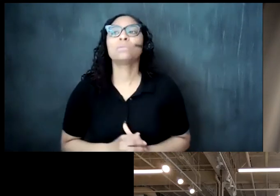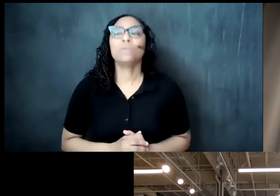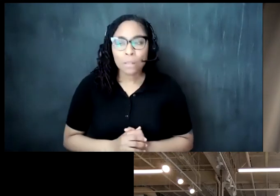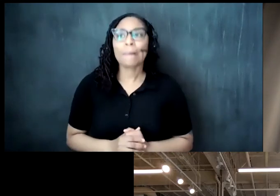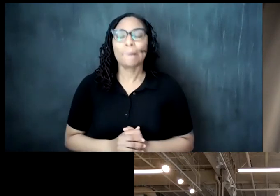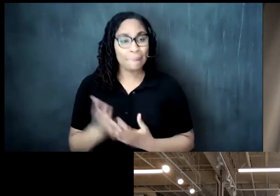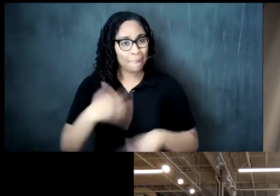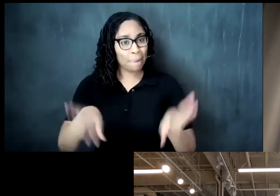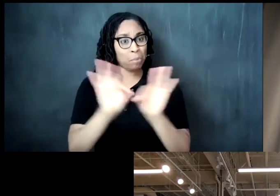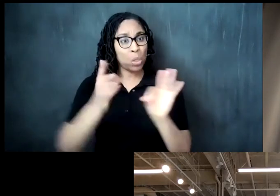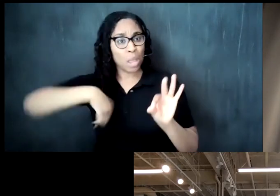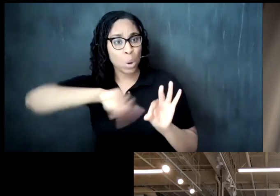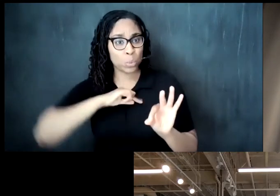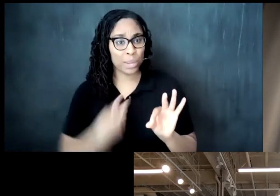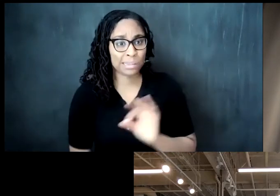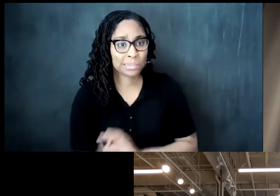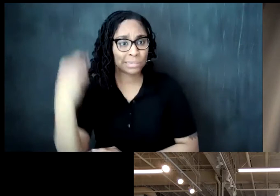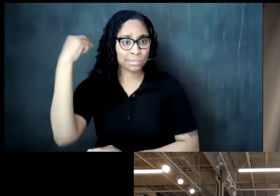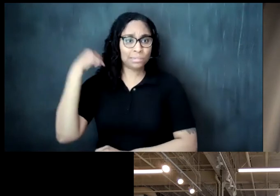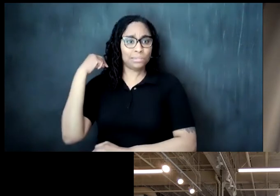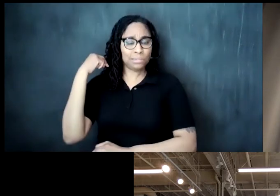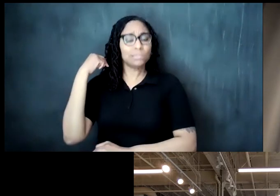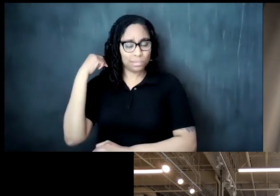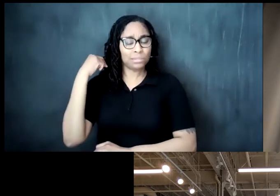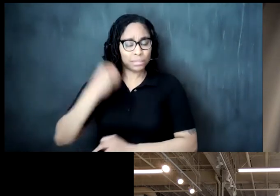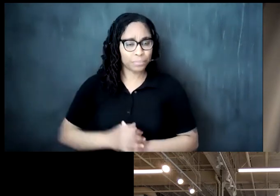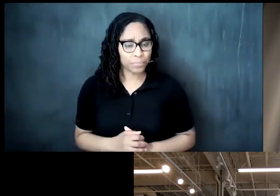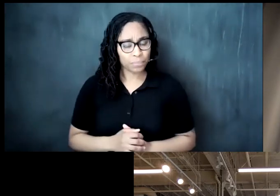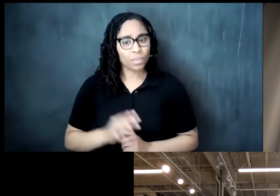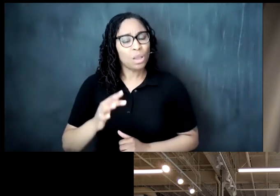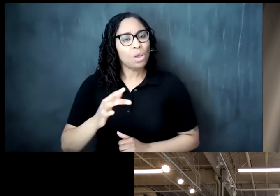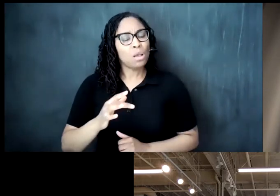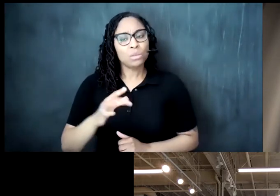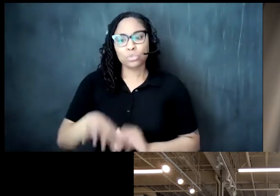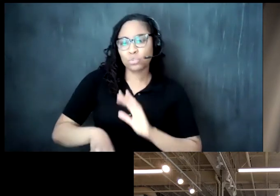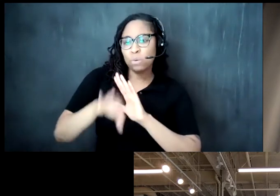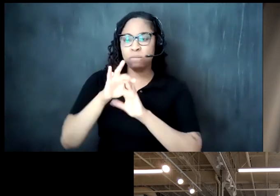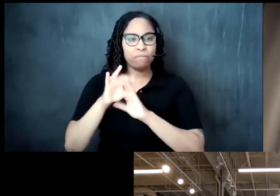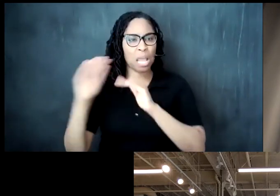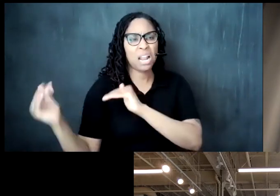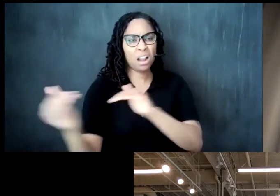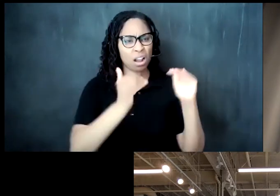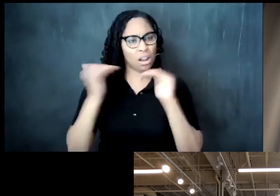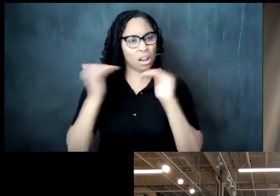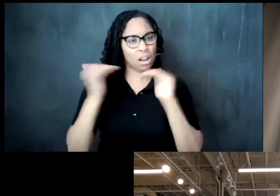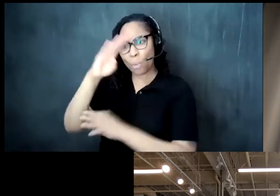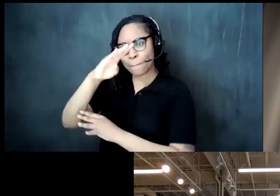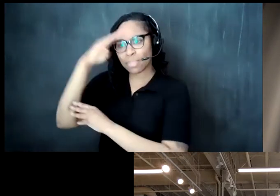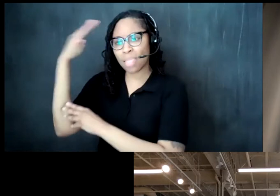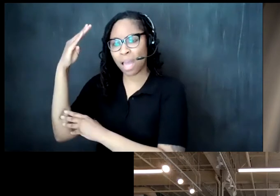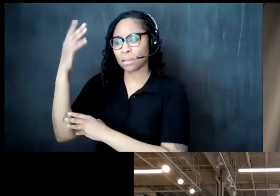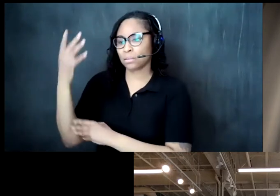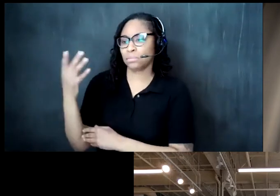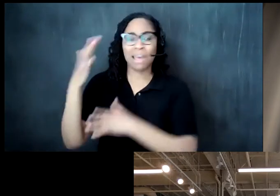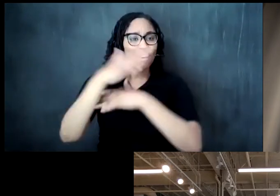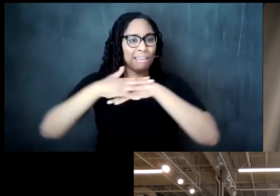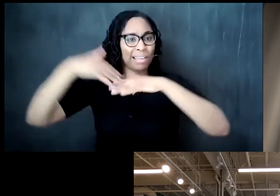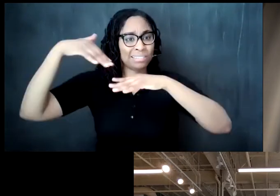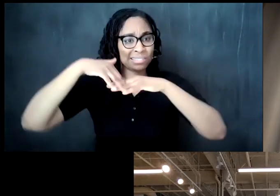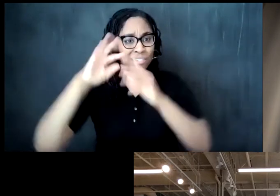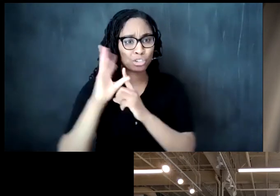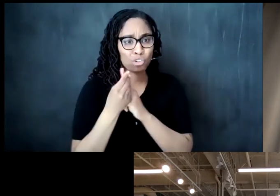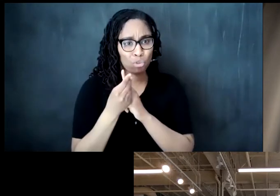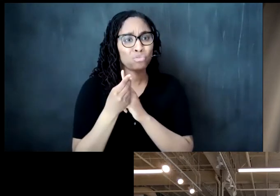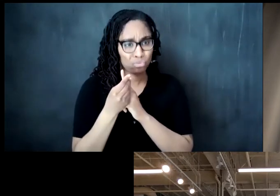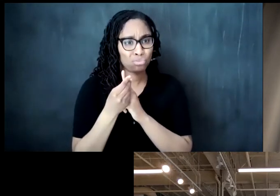back um it is important to find equity in black and indigenous culture it is important for us to